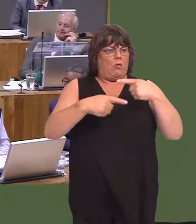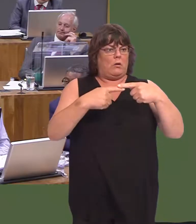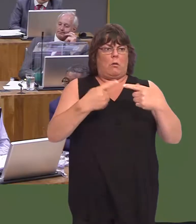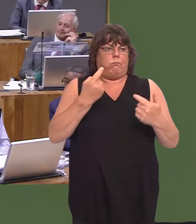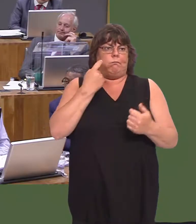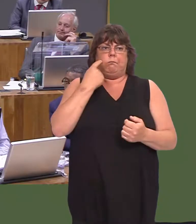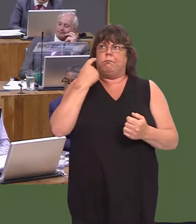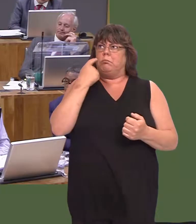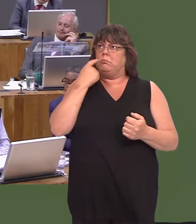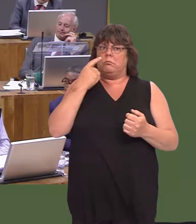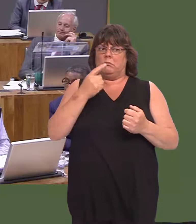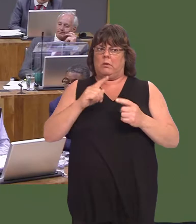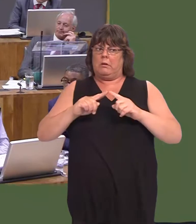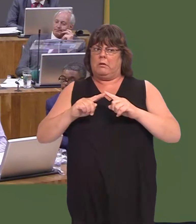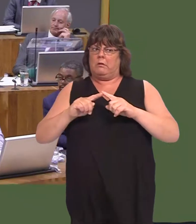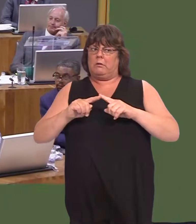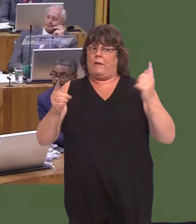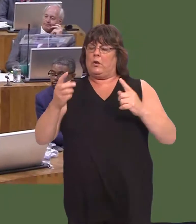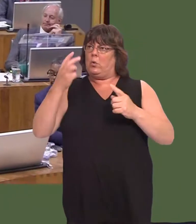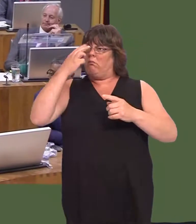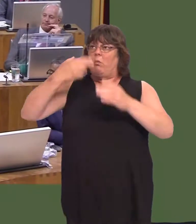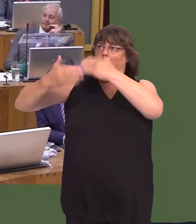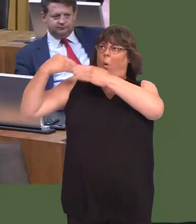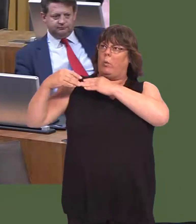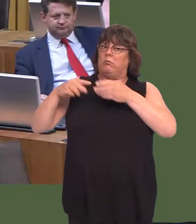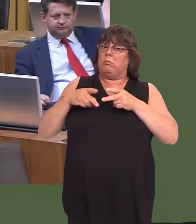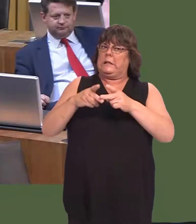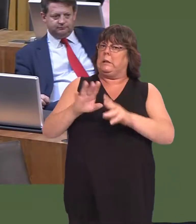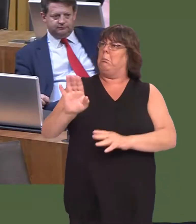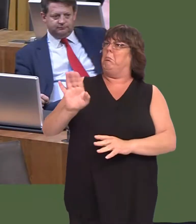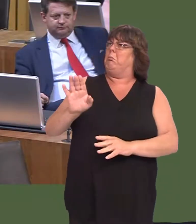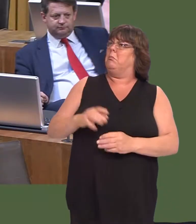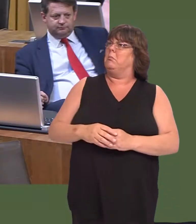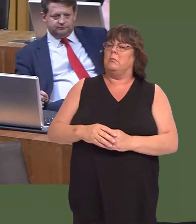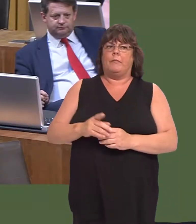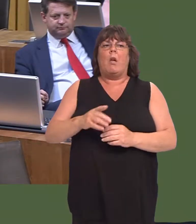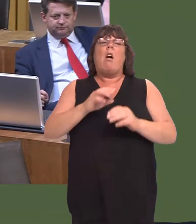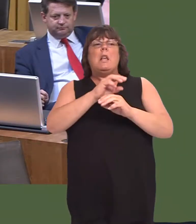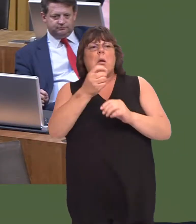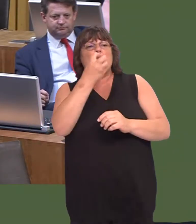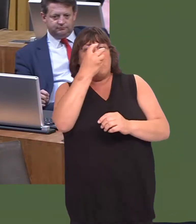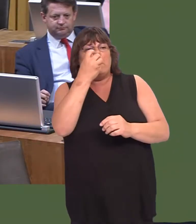Itís not massively different to the old system, in reality. There have been instances where rubbish has not been collected as it should have been,